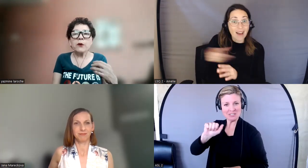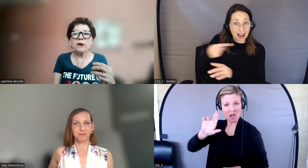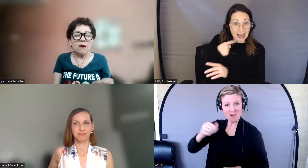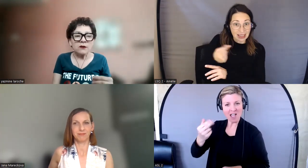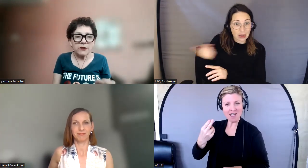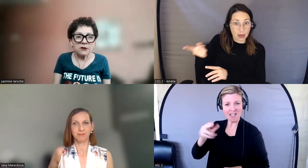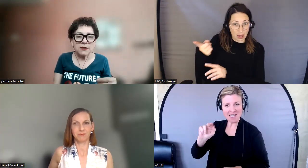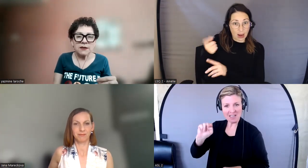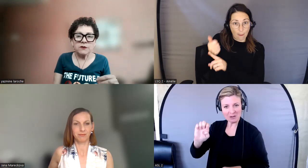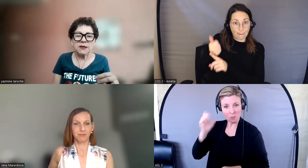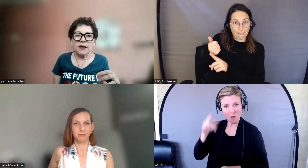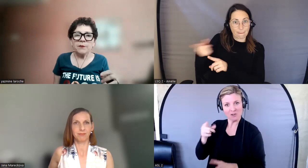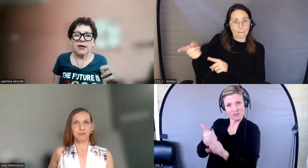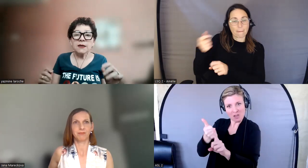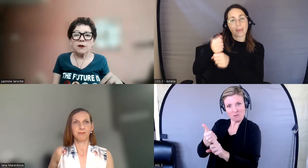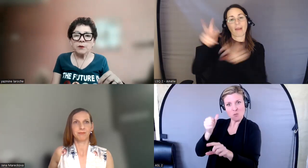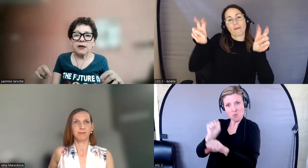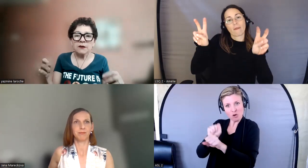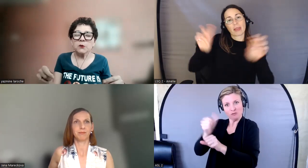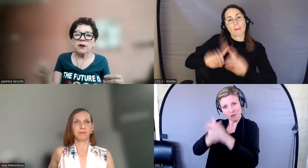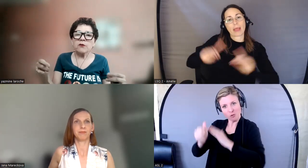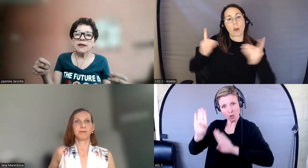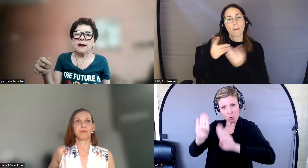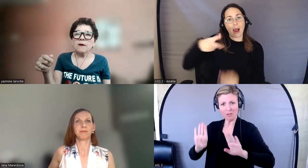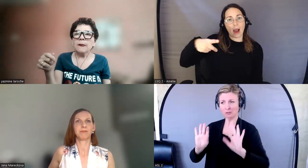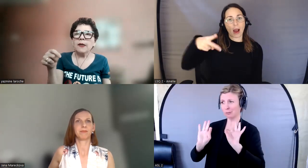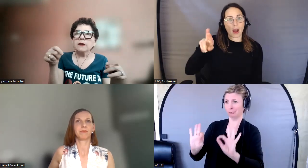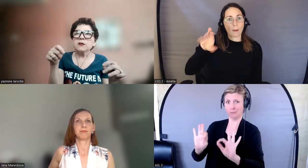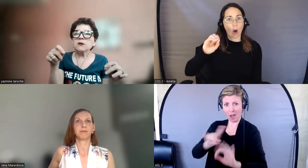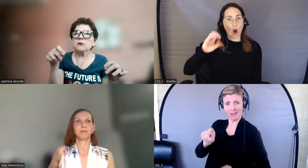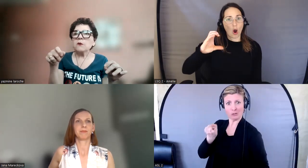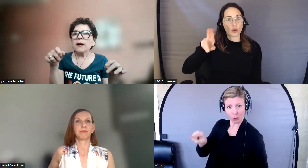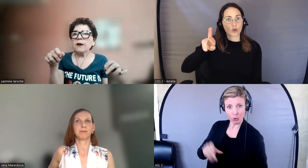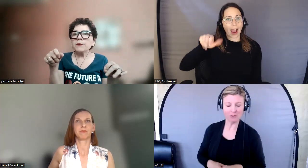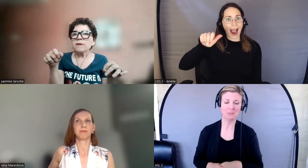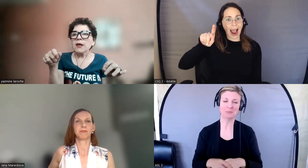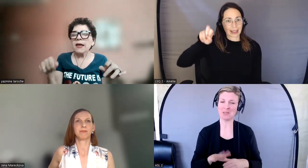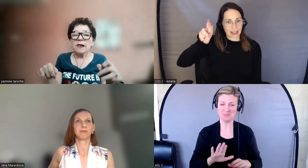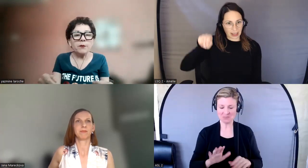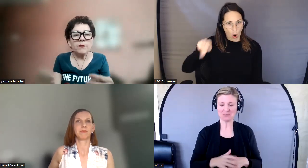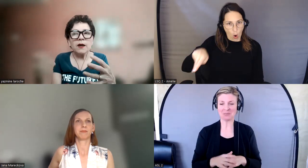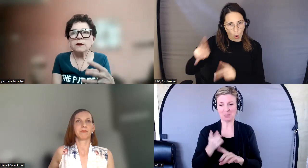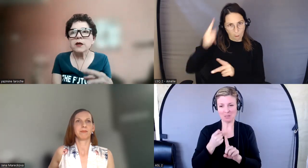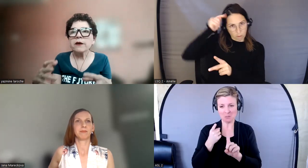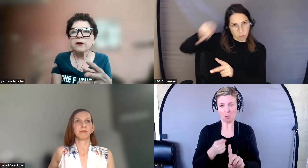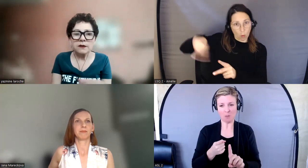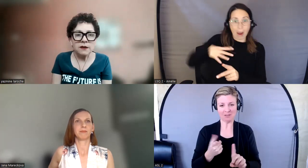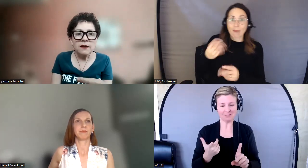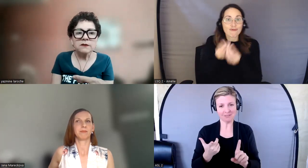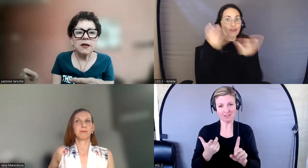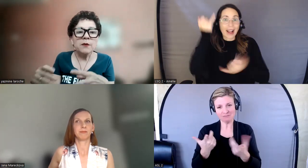are a lot of initiatives um in government underway right now to um help uh Target some